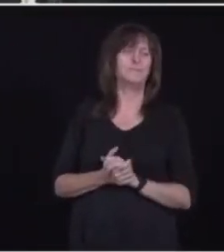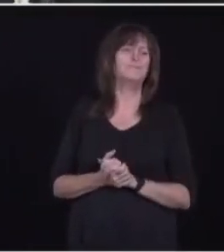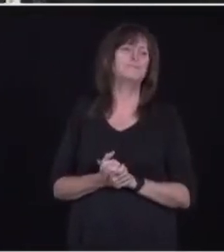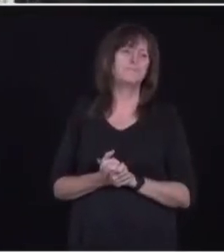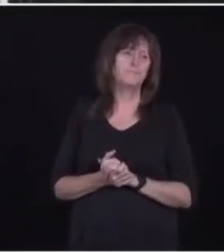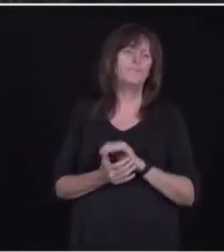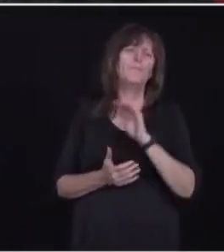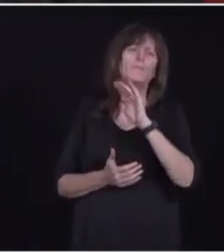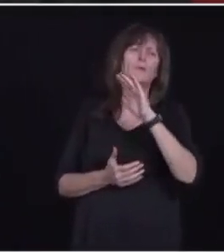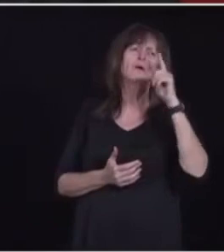to give the camera second.